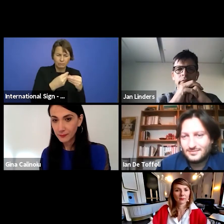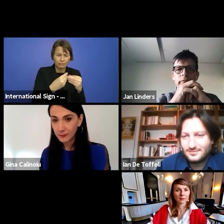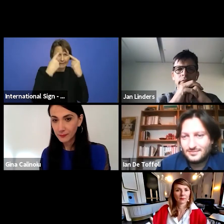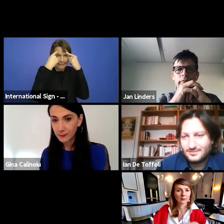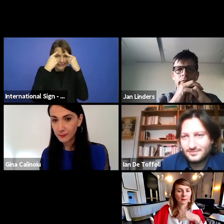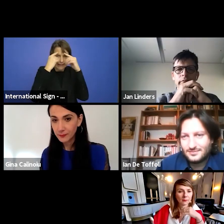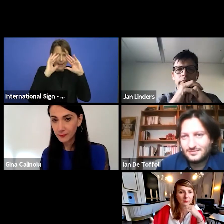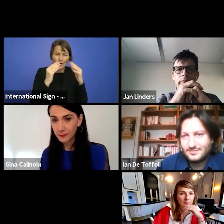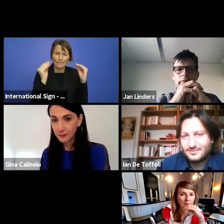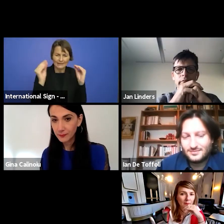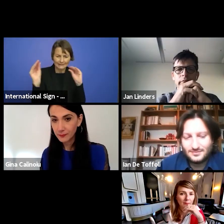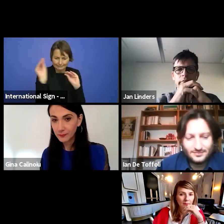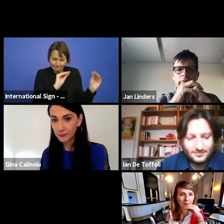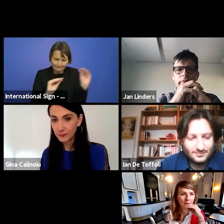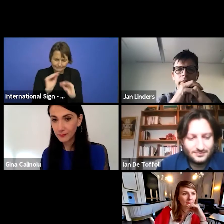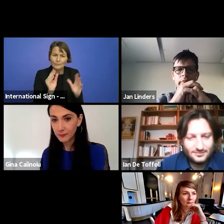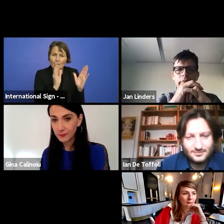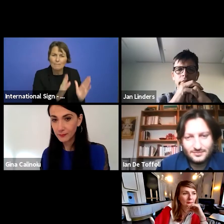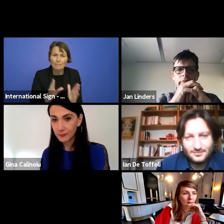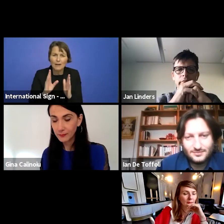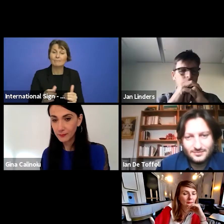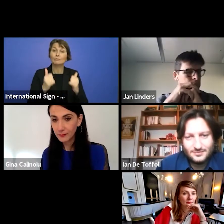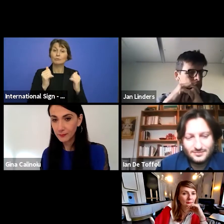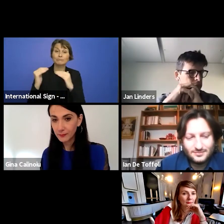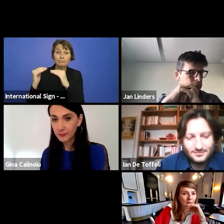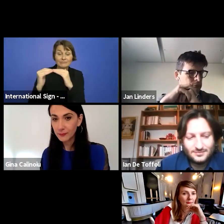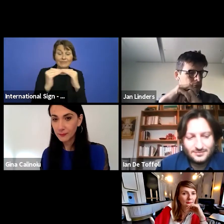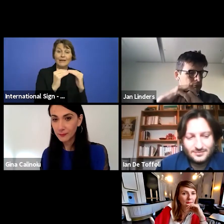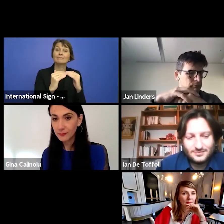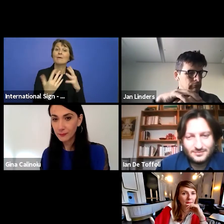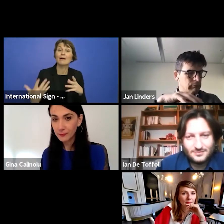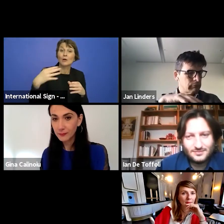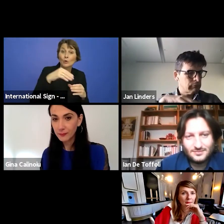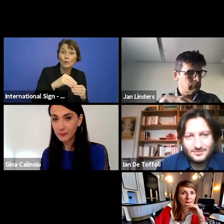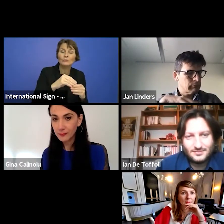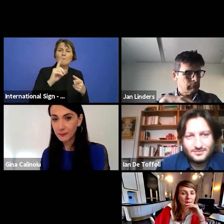aiming and delivering fair inclusive and sustainable support and recovery tools.